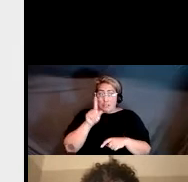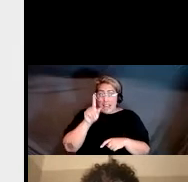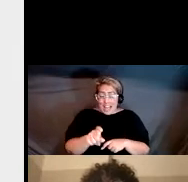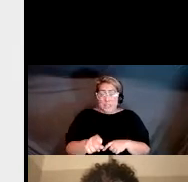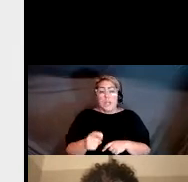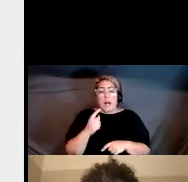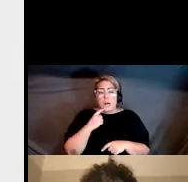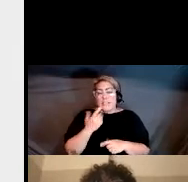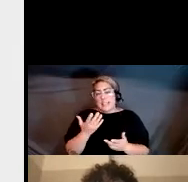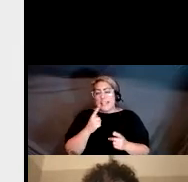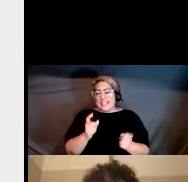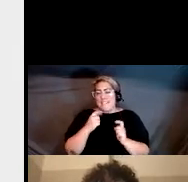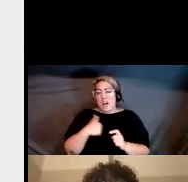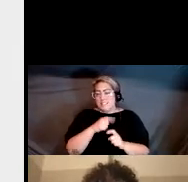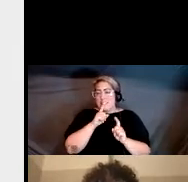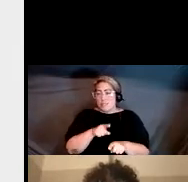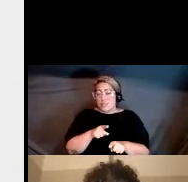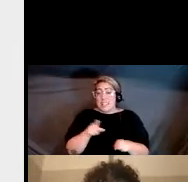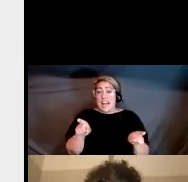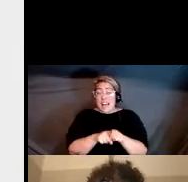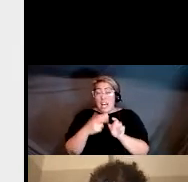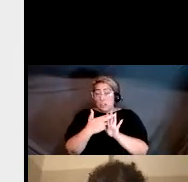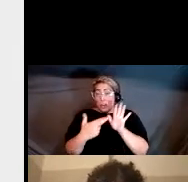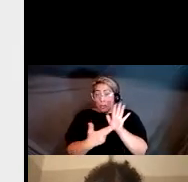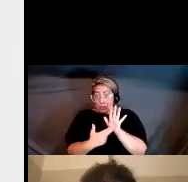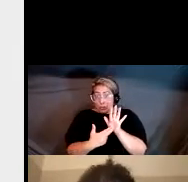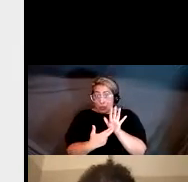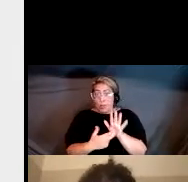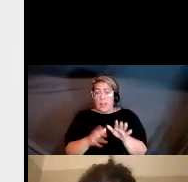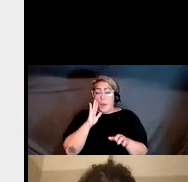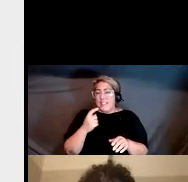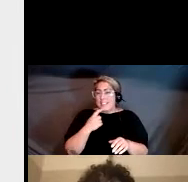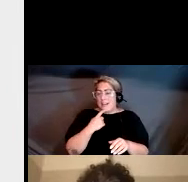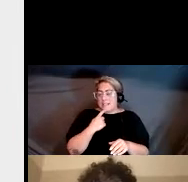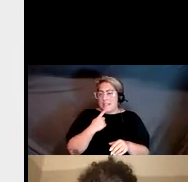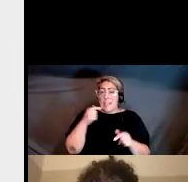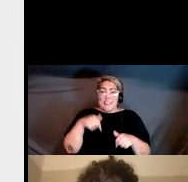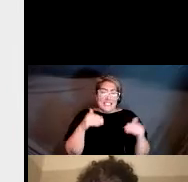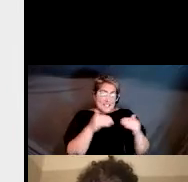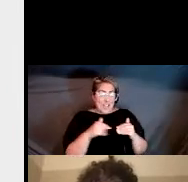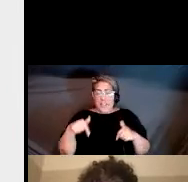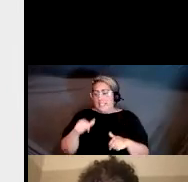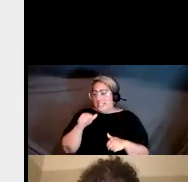into a conversation about this is fair. This is not fair. I feel like somebody has to be heads down focusing